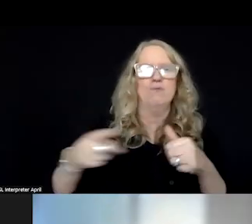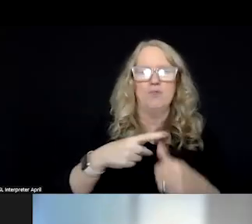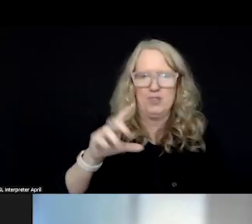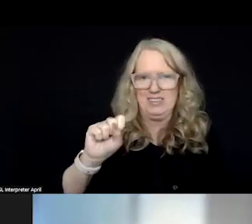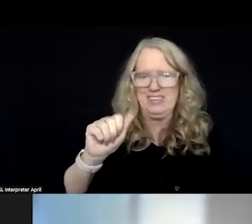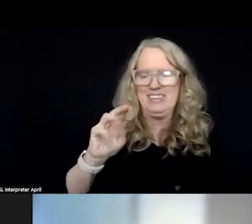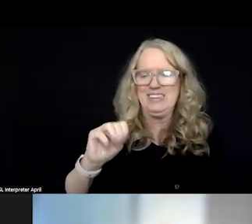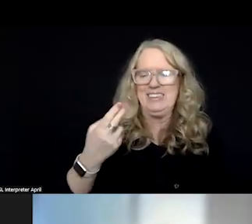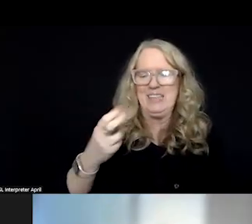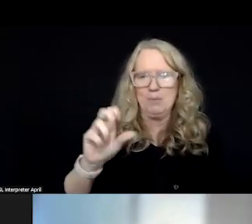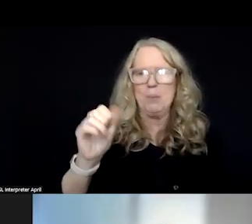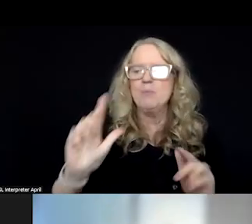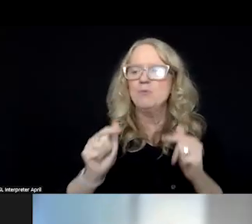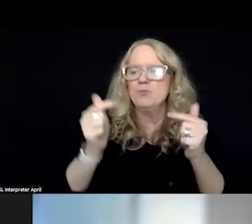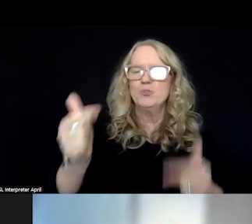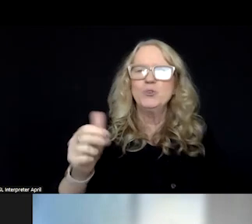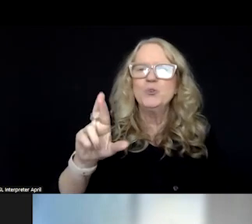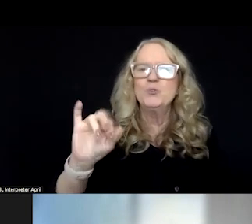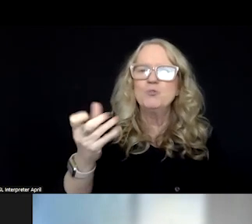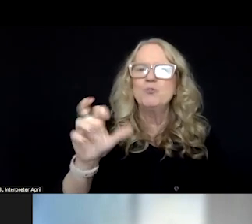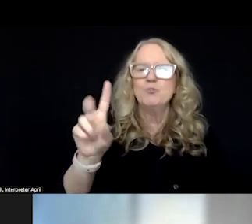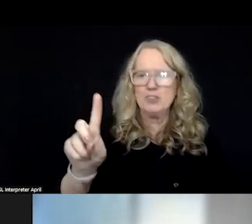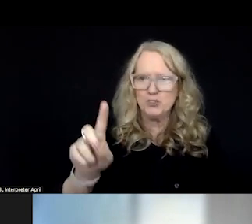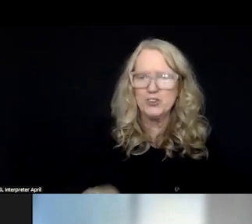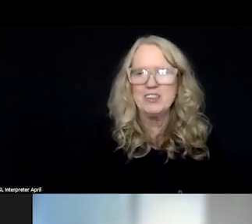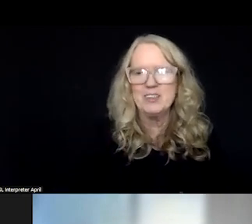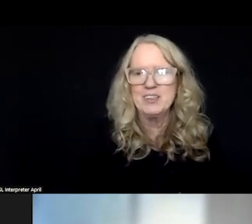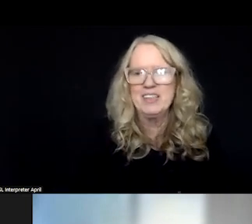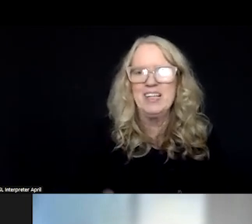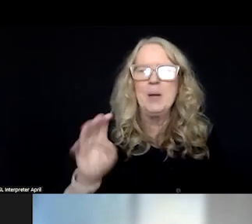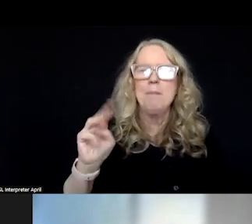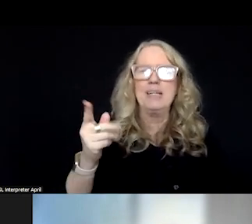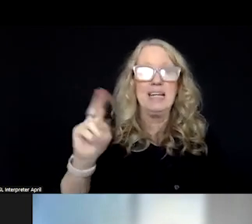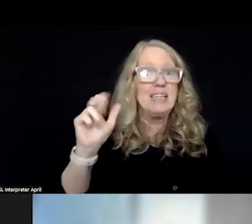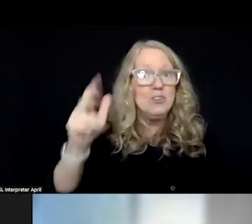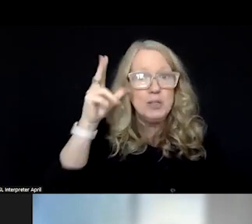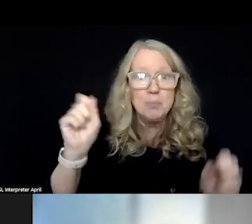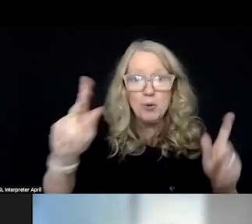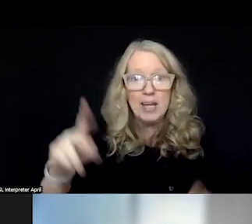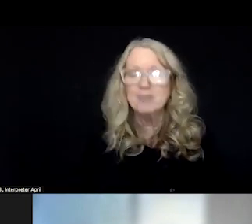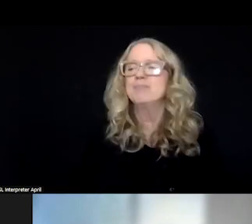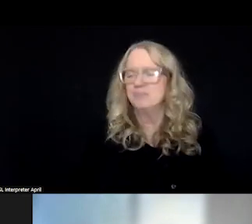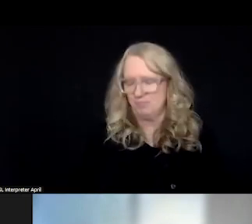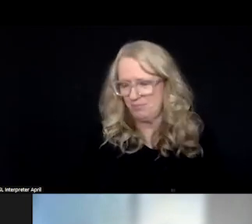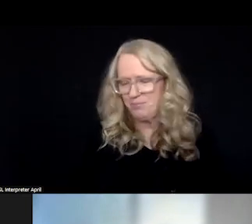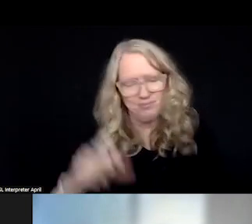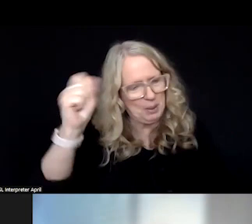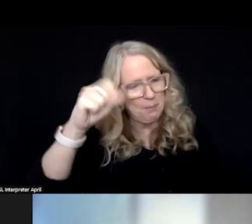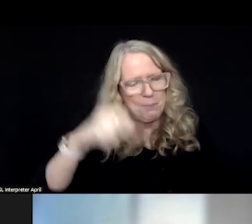GOING TO TURN IT OVER TO RICHARD MCKEON. >> HI, THANK YOU. IT YOU HEAR ME OKAY? YEAH. >> GREAT. I WANTED